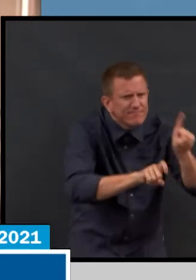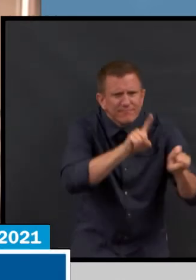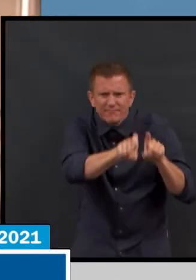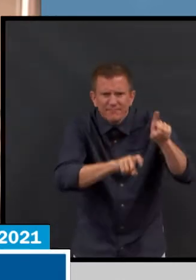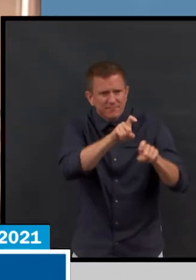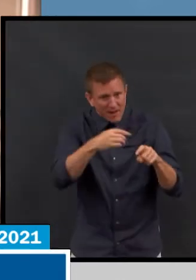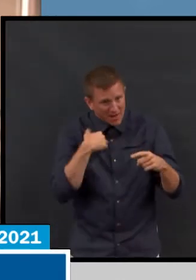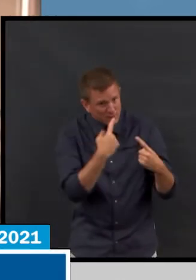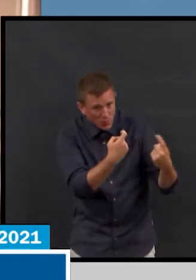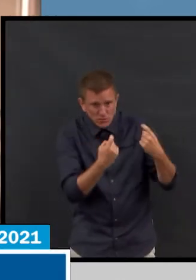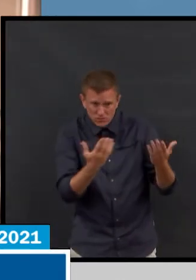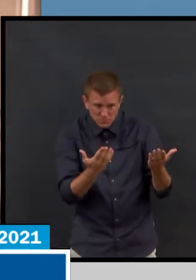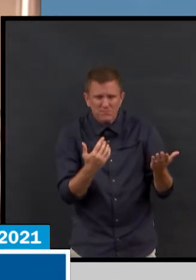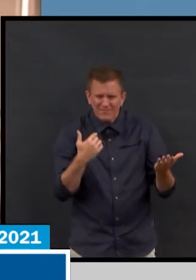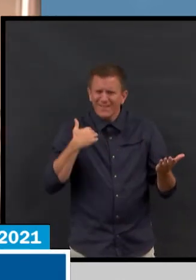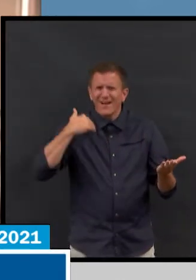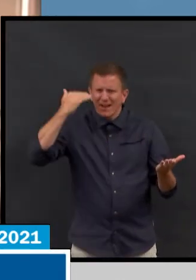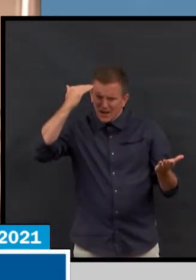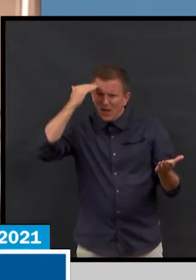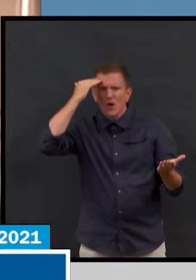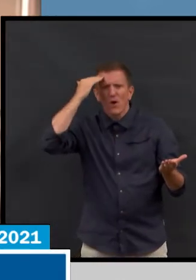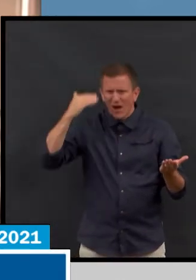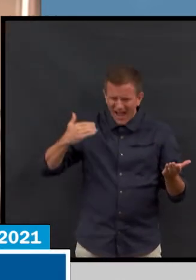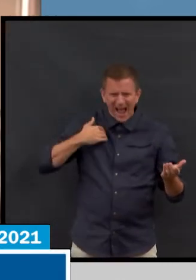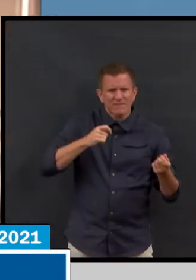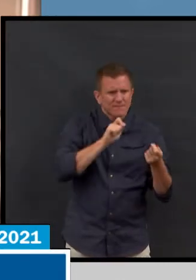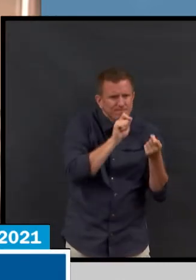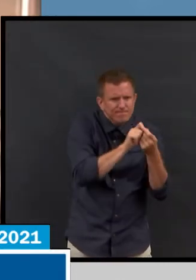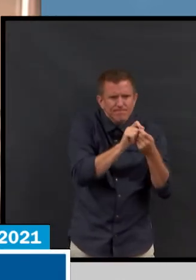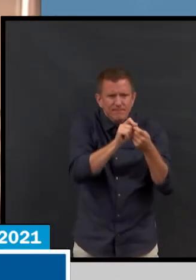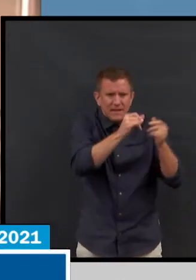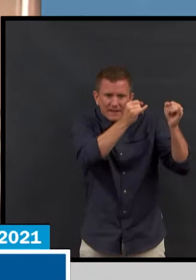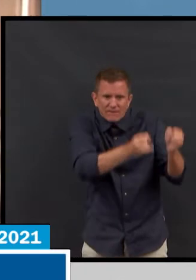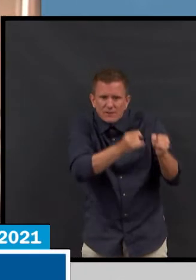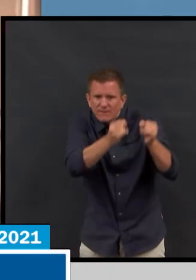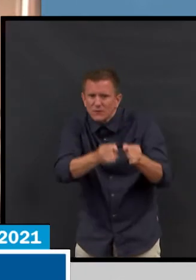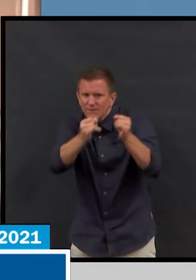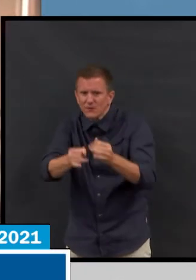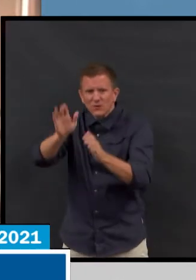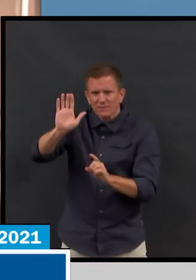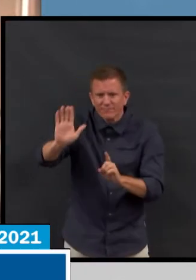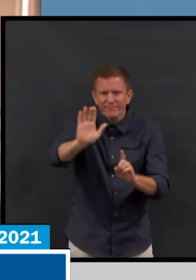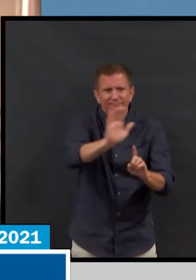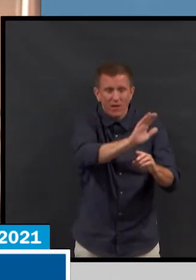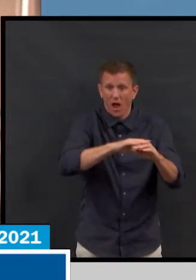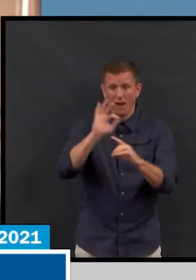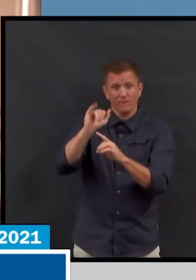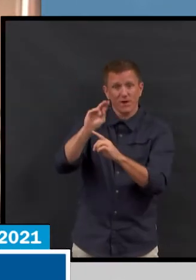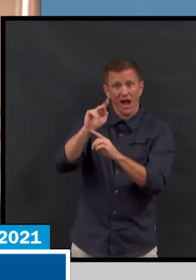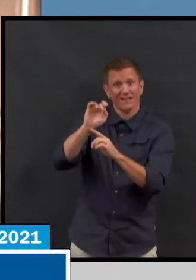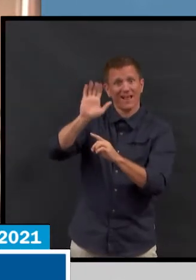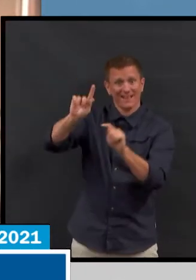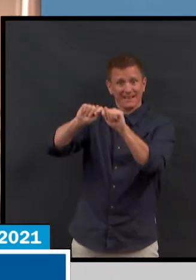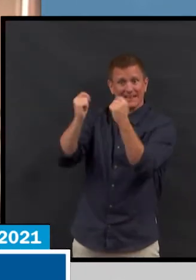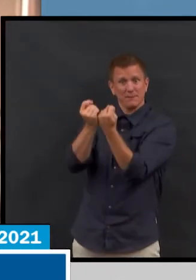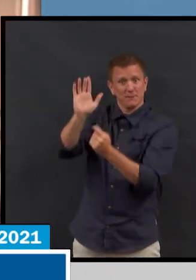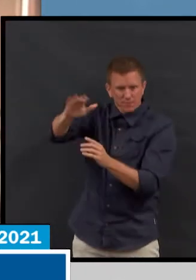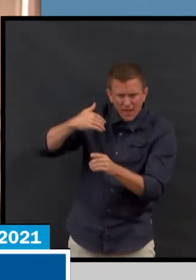that commander fontaine's team has arrested in council district 8 a business burglary spree